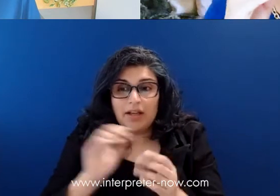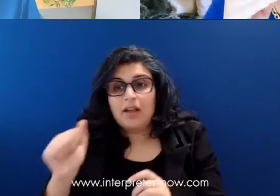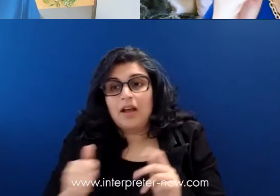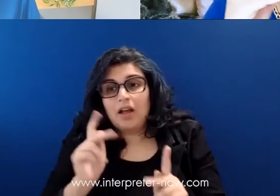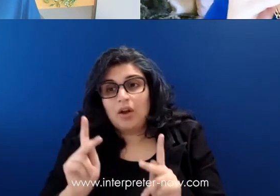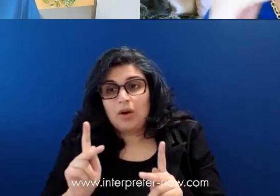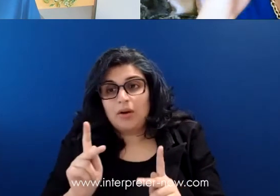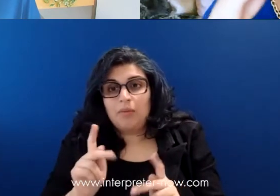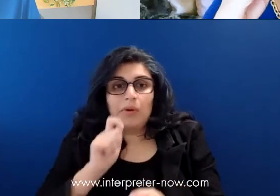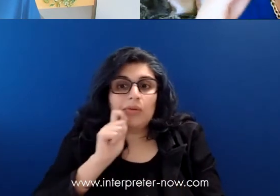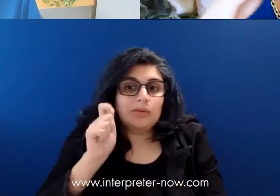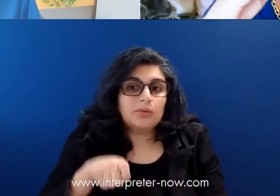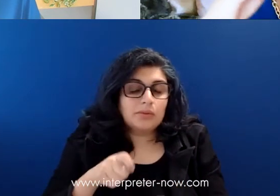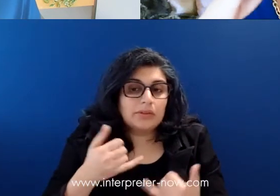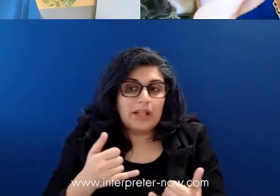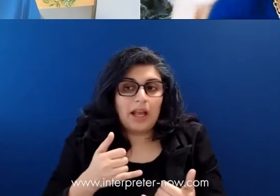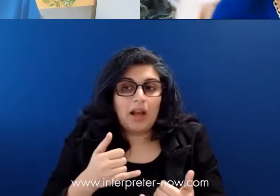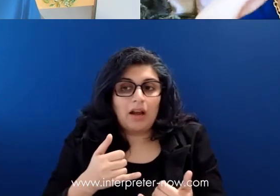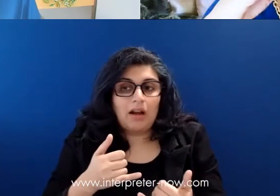students in Ukraine right now (people who are actually there).